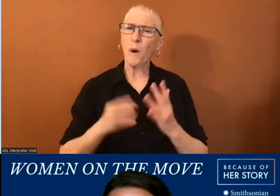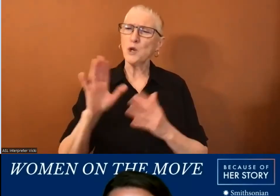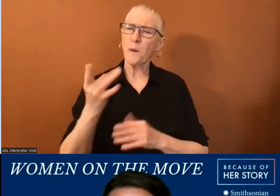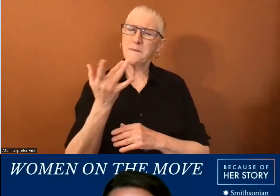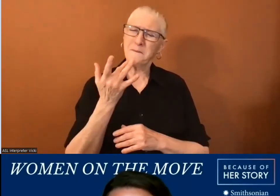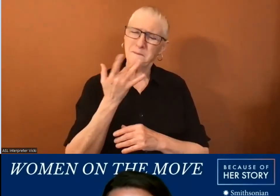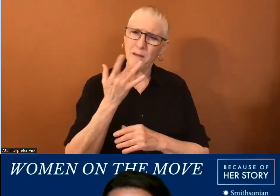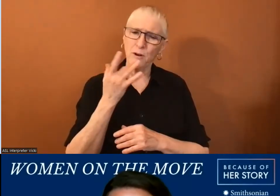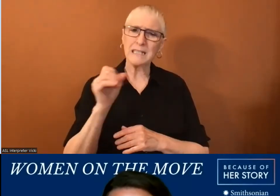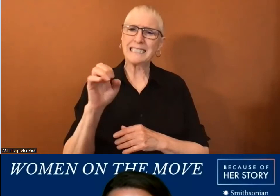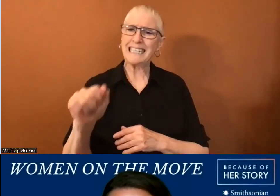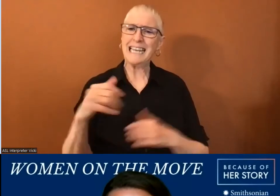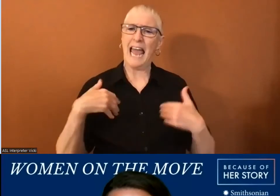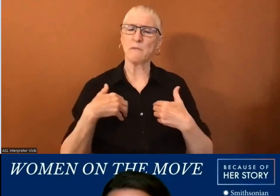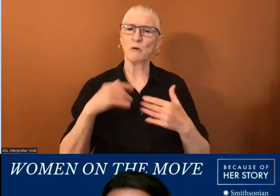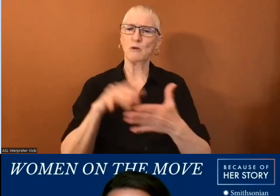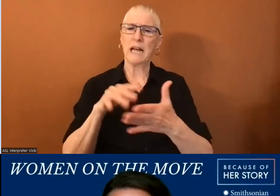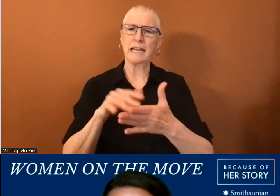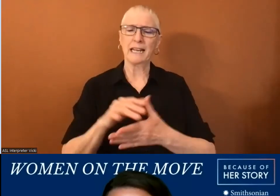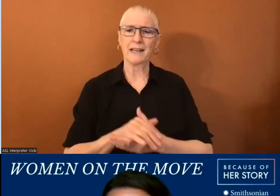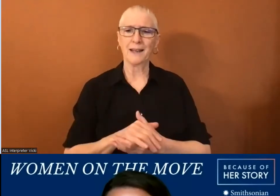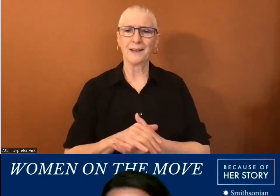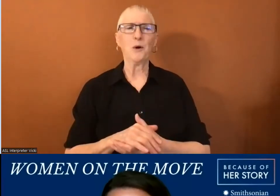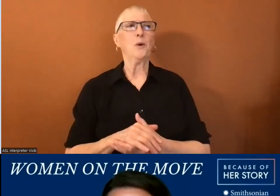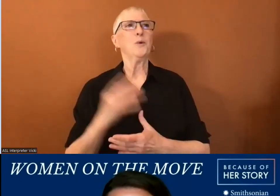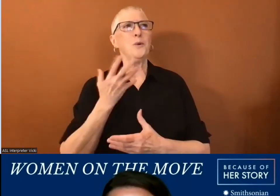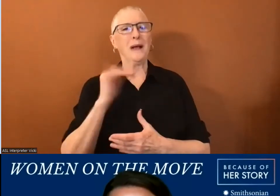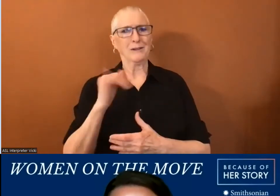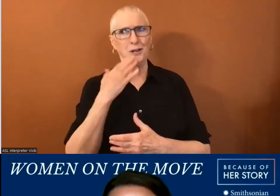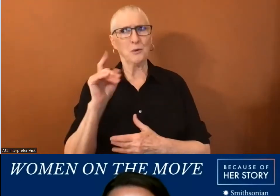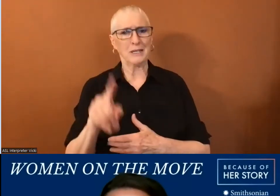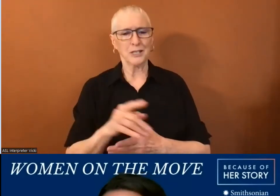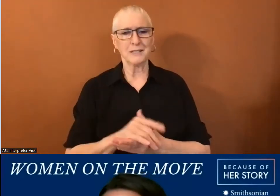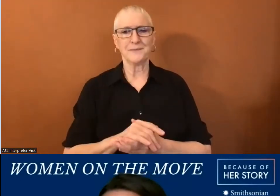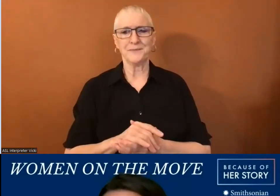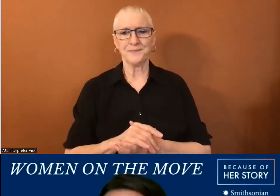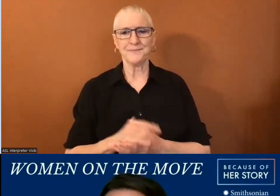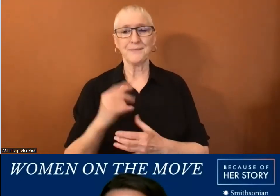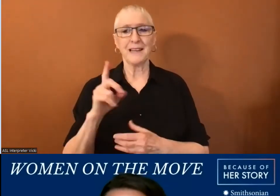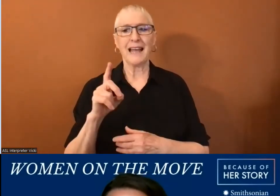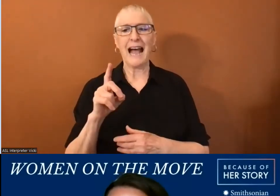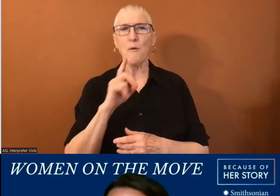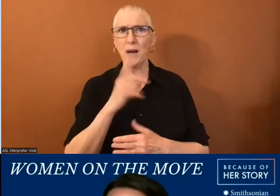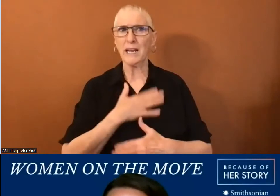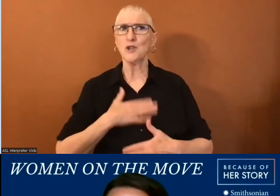sea animal to study?" >>Kim: Ooh, that is a good question. Um, I did really enjoy tracking the cownose rays.